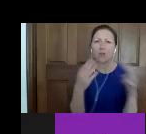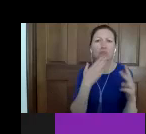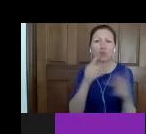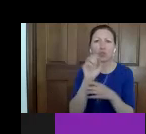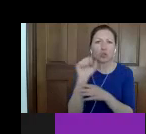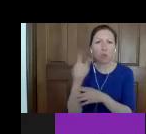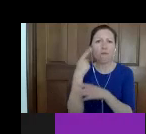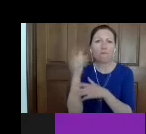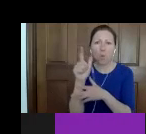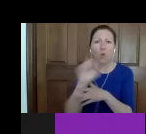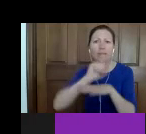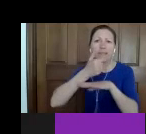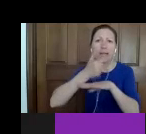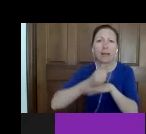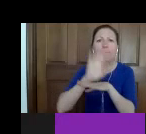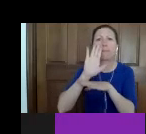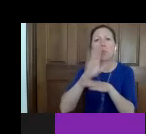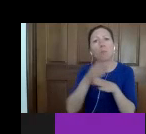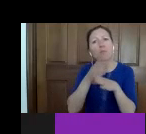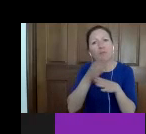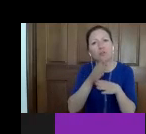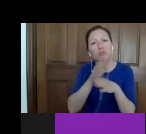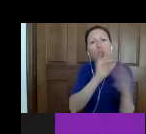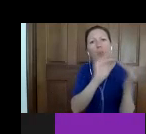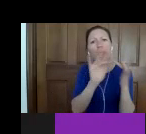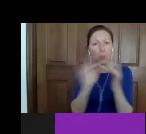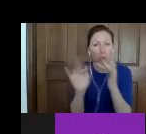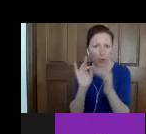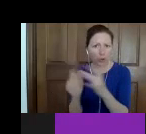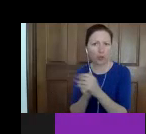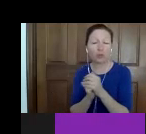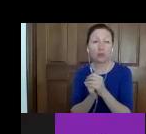professional network. Don't underestimate the value of volunteering.